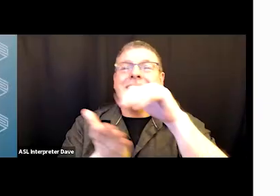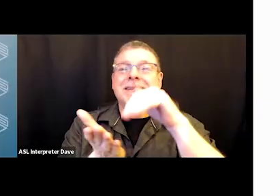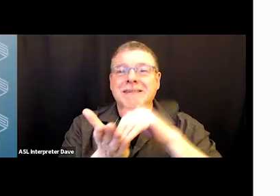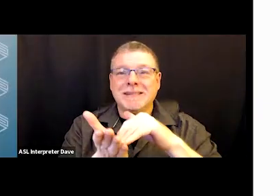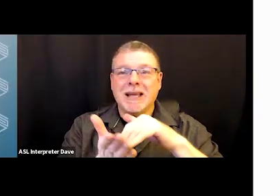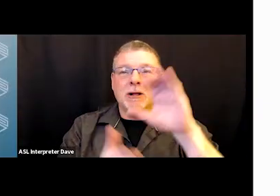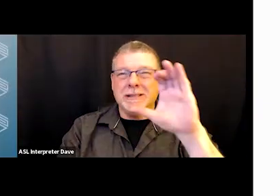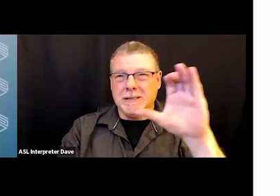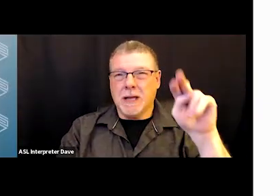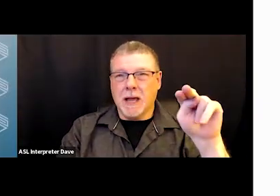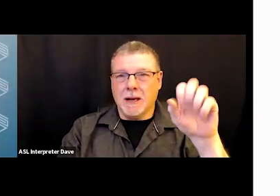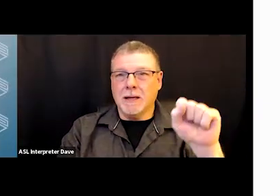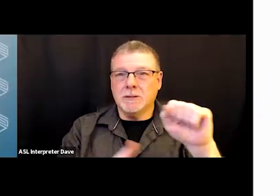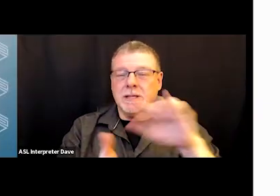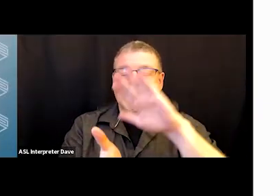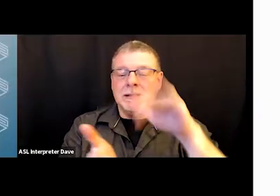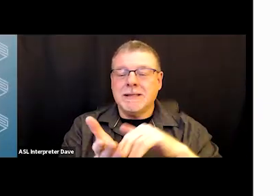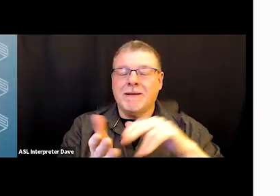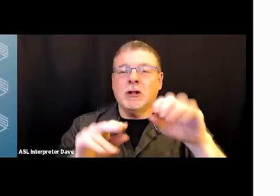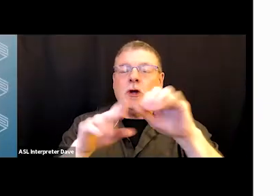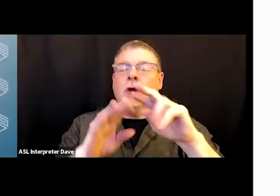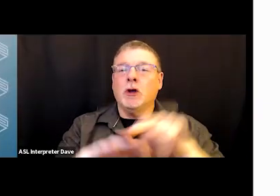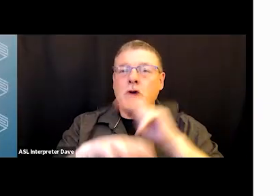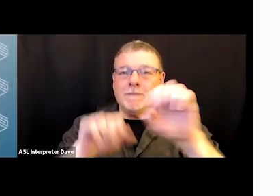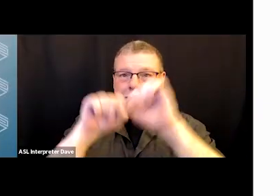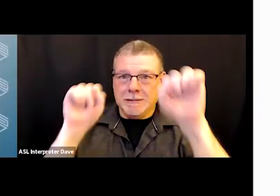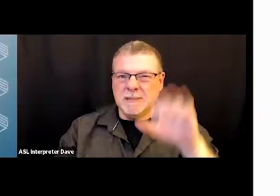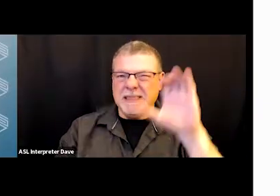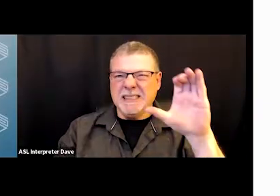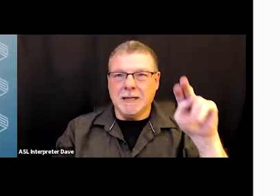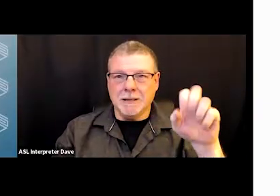has identified this drug testing environment